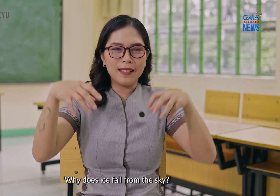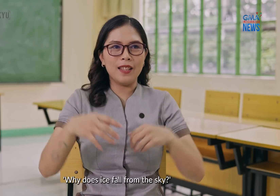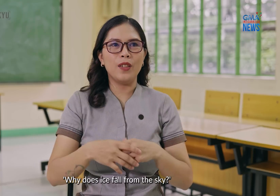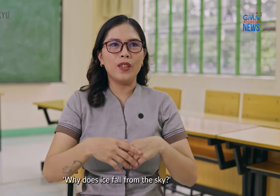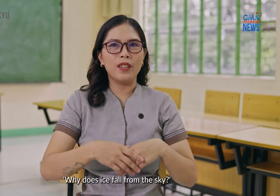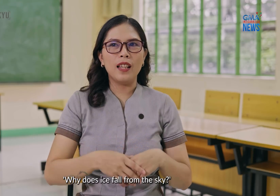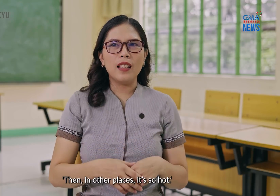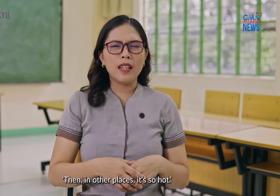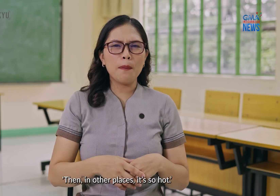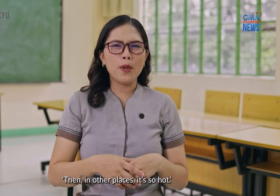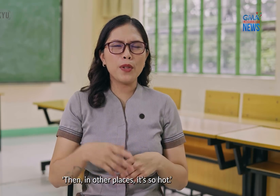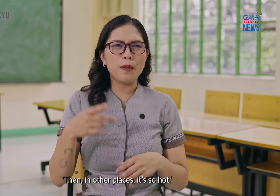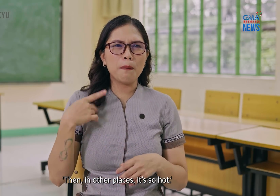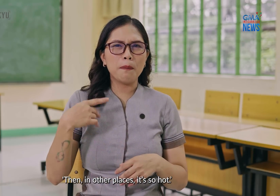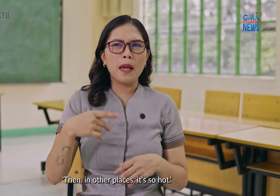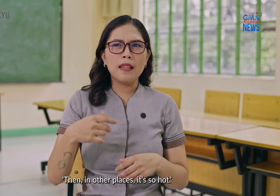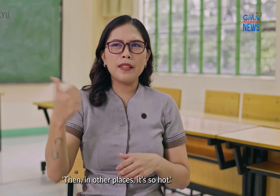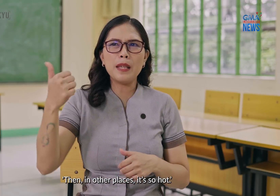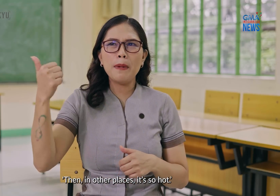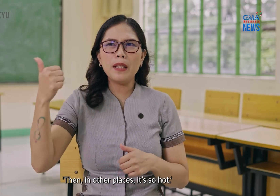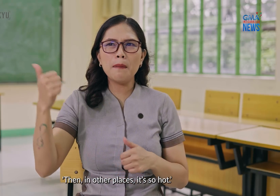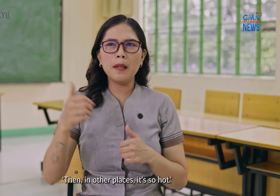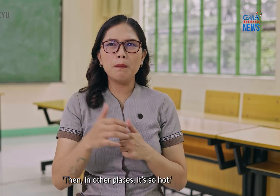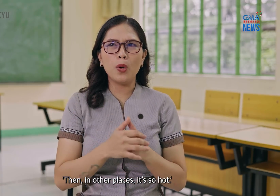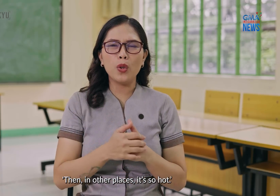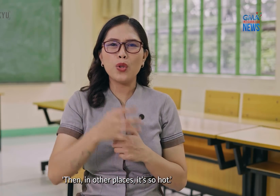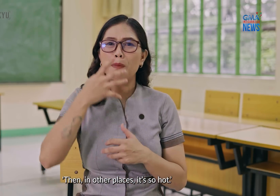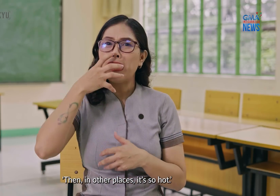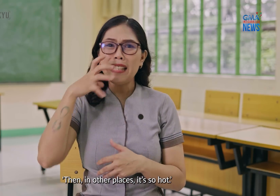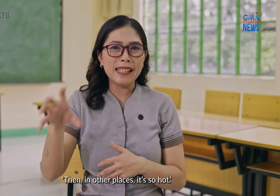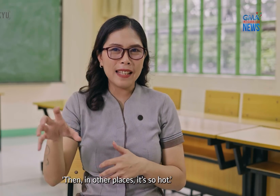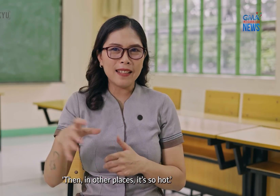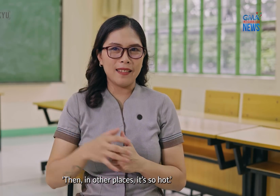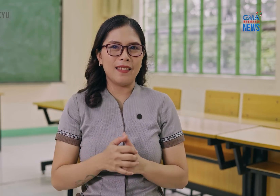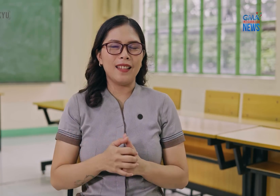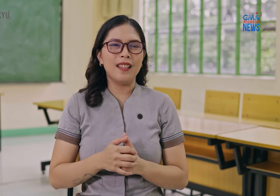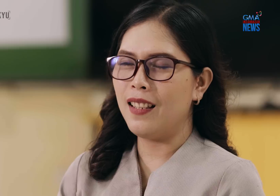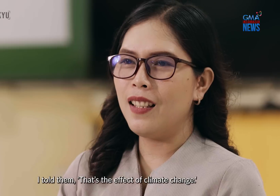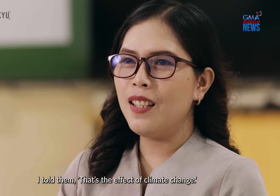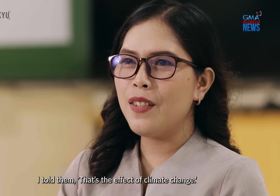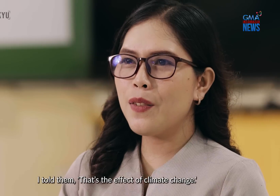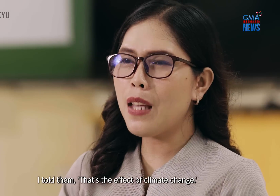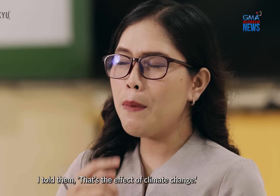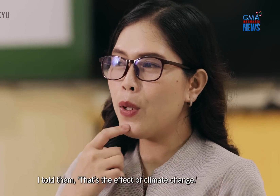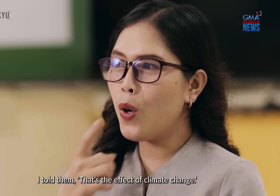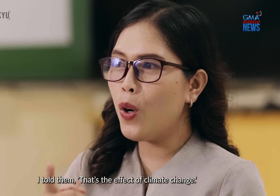'Ma’am, why does it rain ice in some places?'